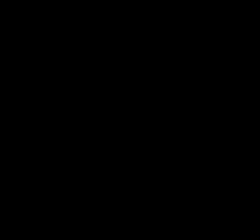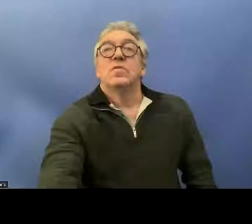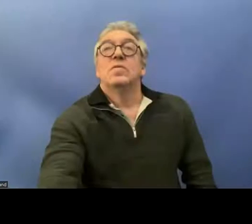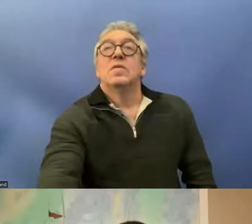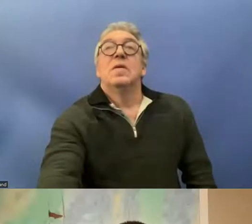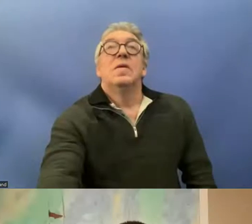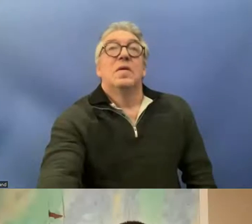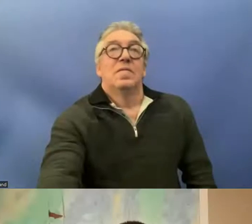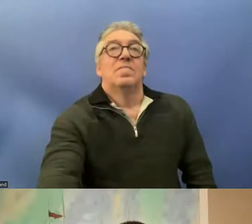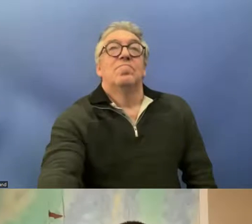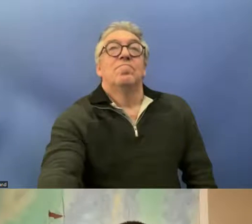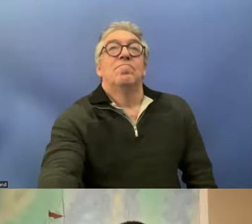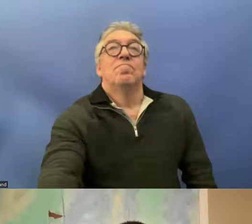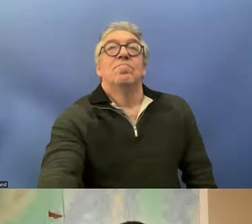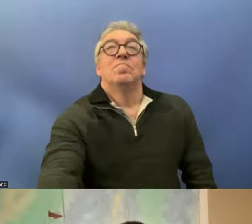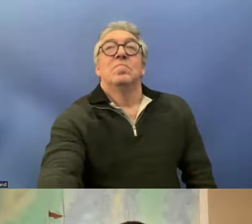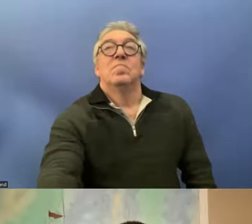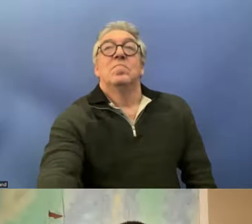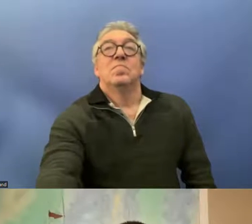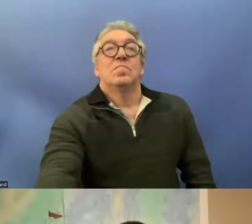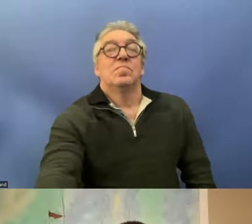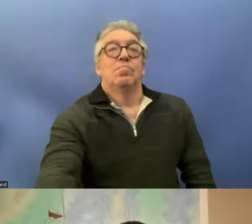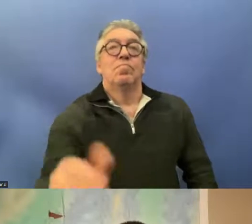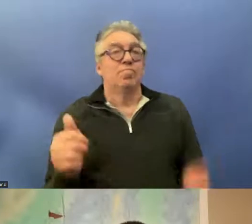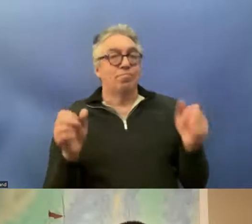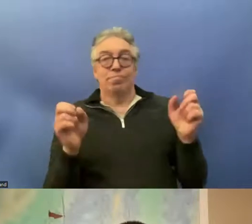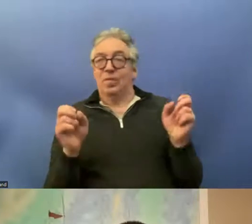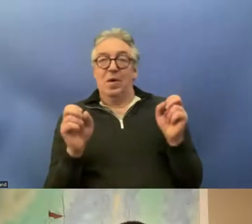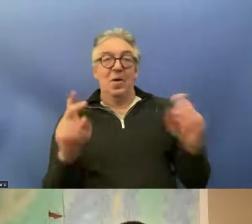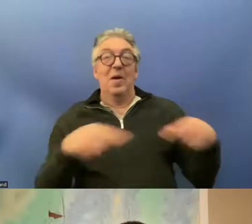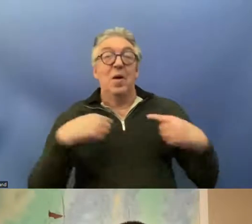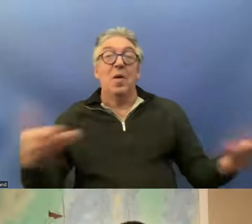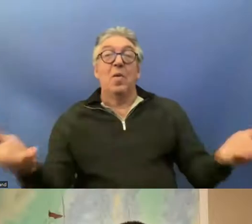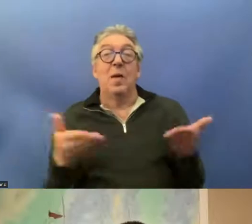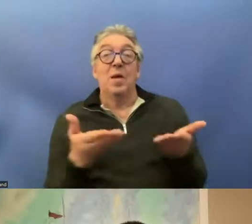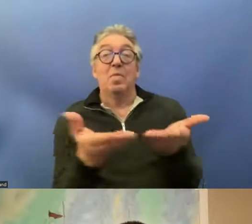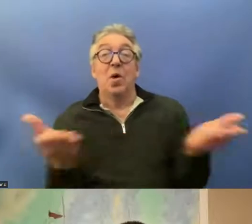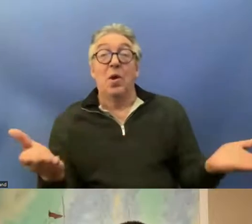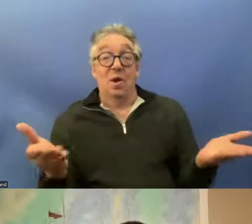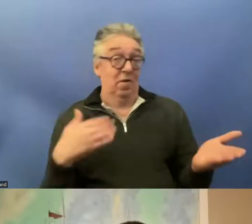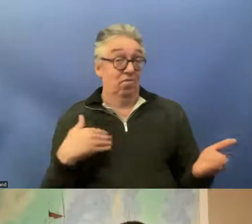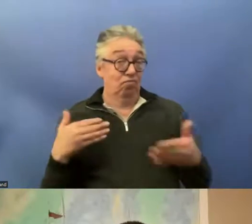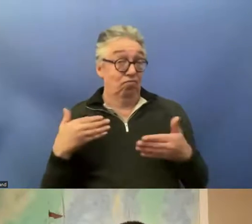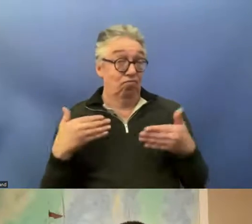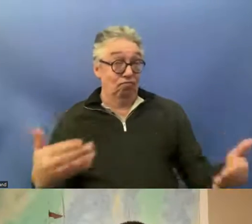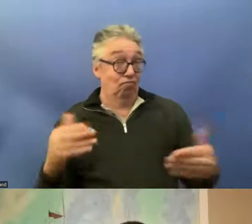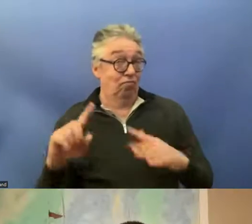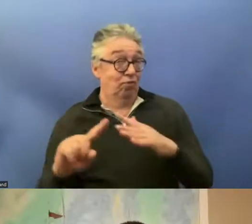Okay, welcome, everybody. We'll go ahead and start, if that's okay.